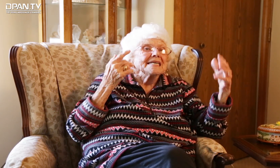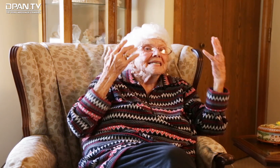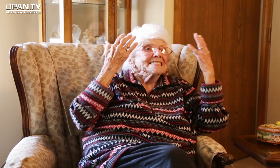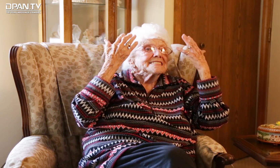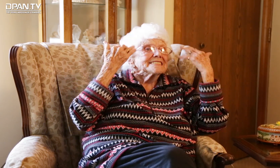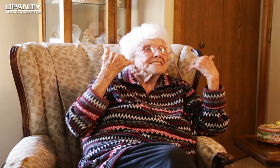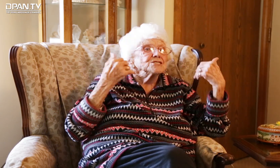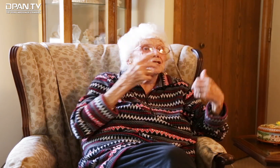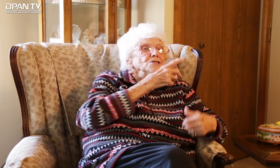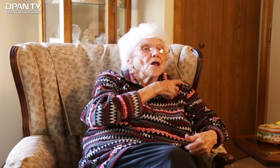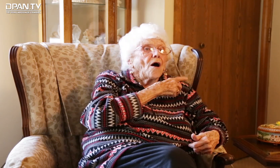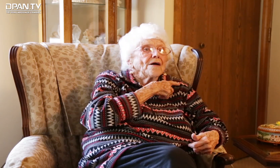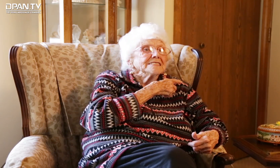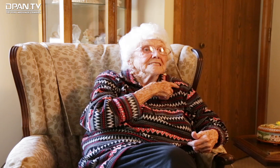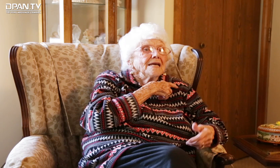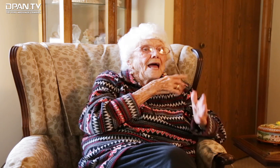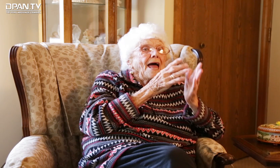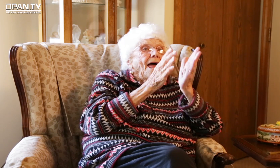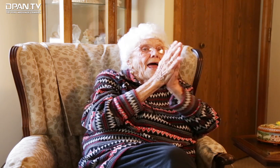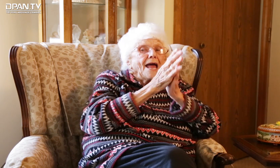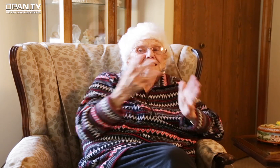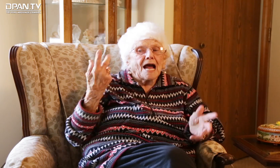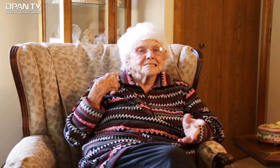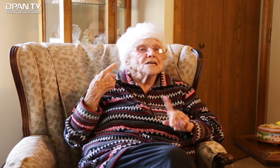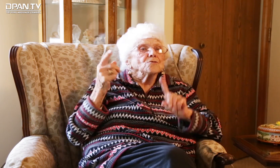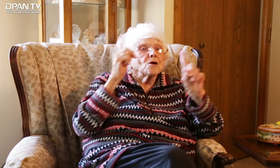and sister Dolores asked us to come in